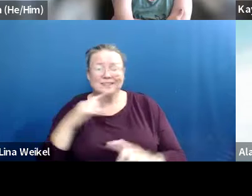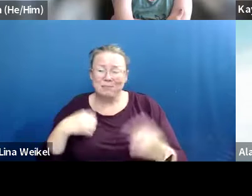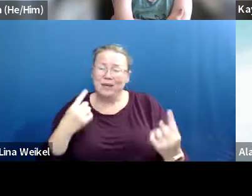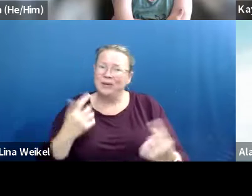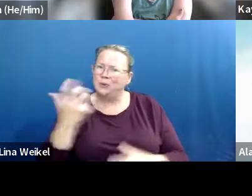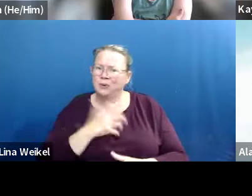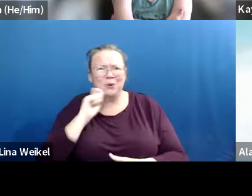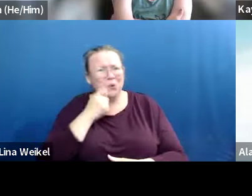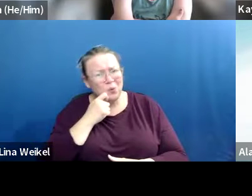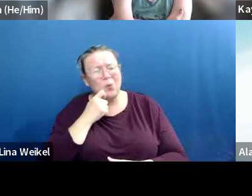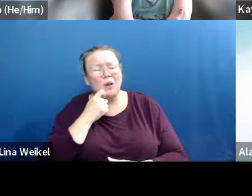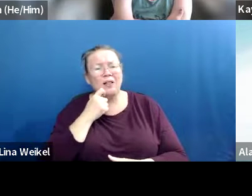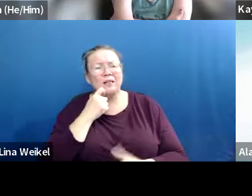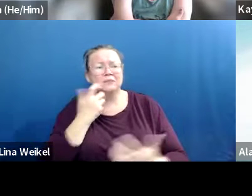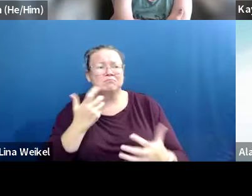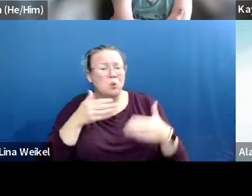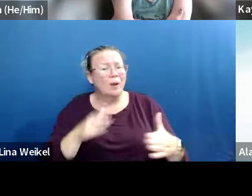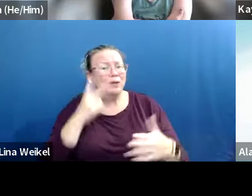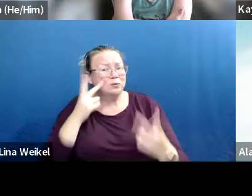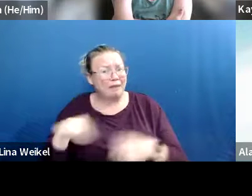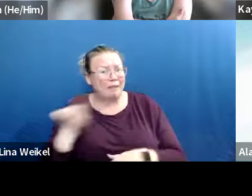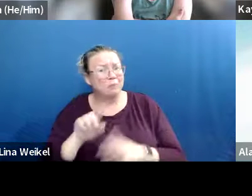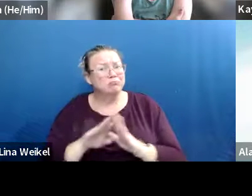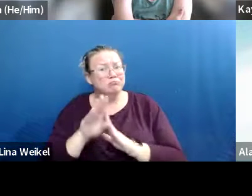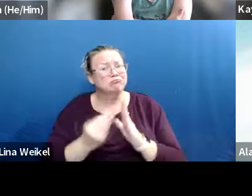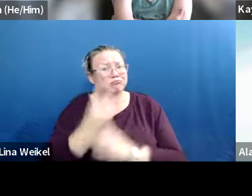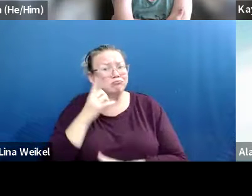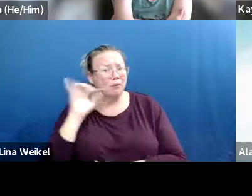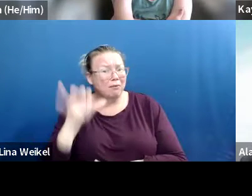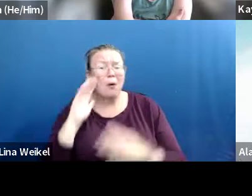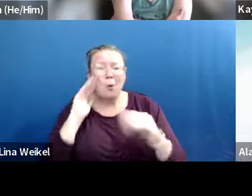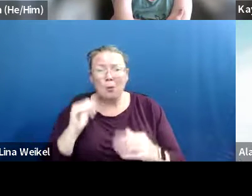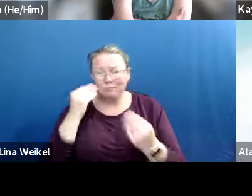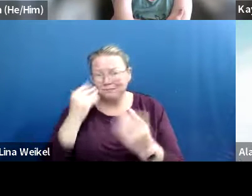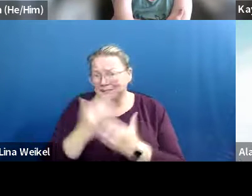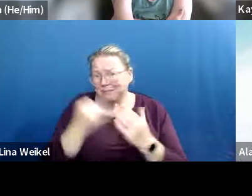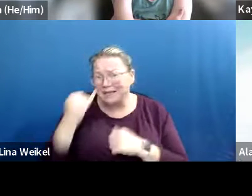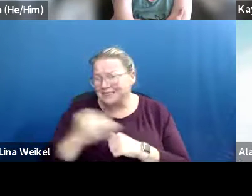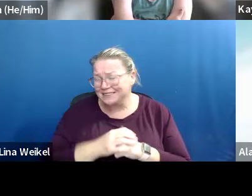Kayla Robertson: a cool way to see them grow in that so hopefully, that gives you a couple ideas.